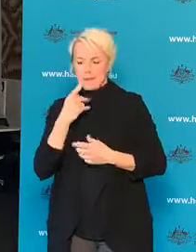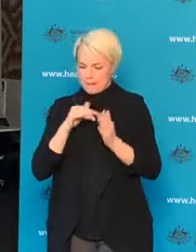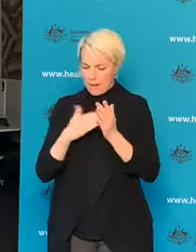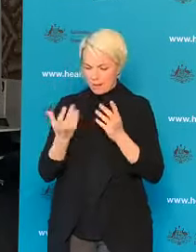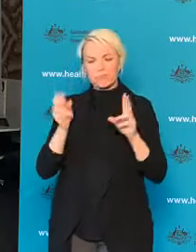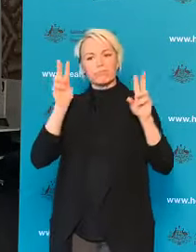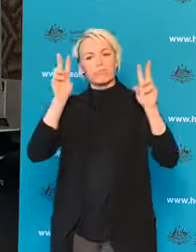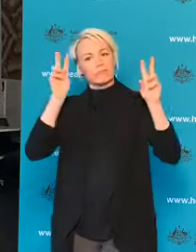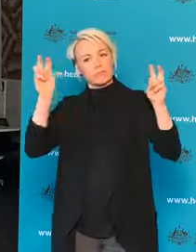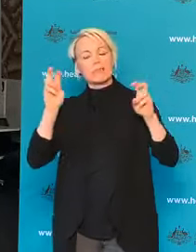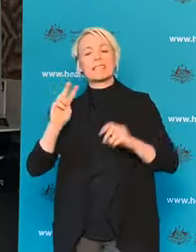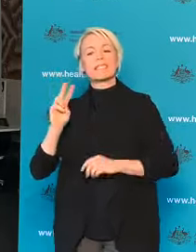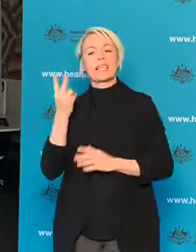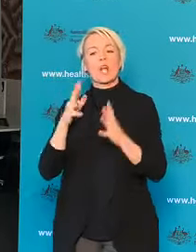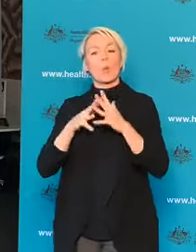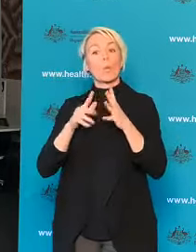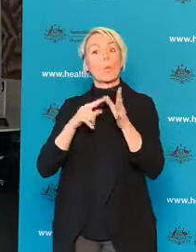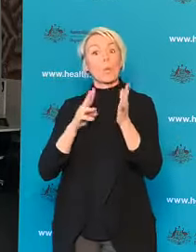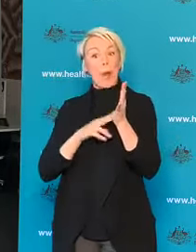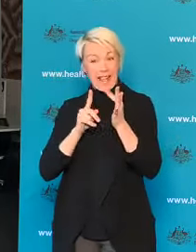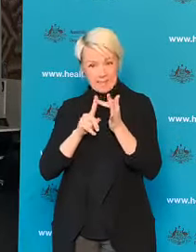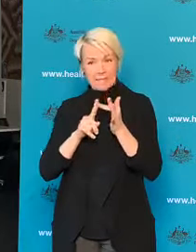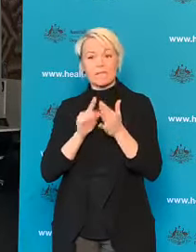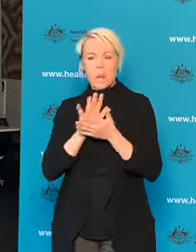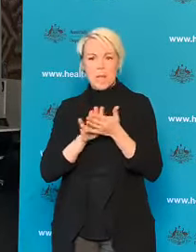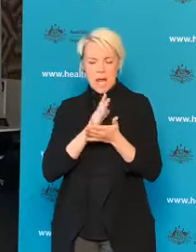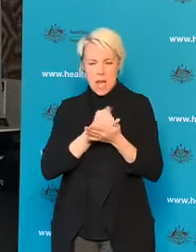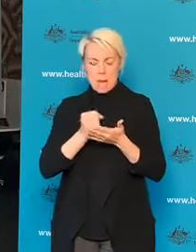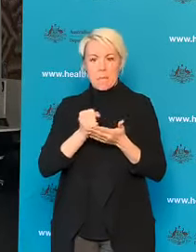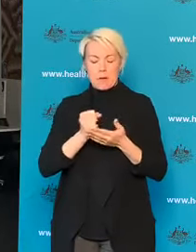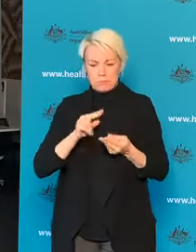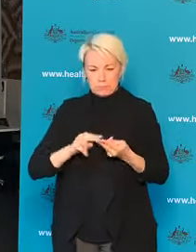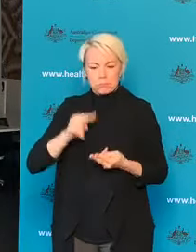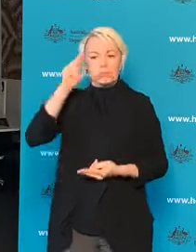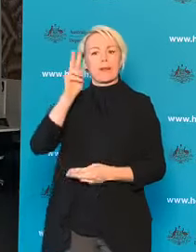experiencing what you would deem a second wave and what is